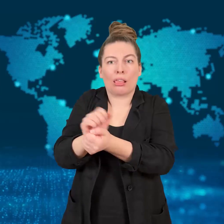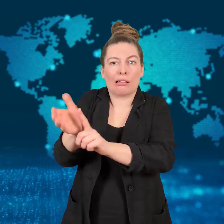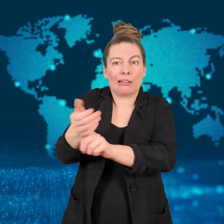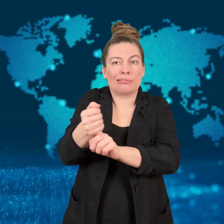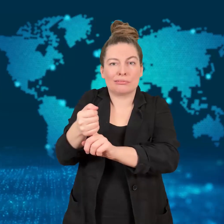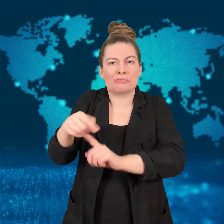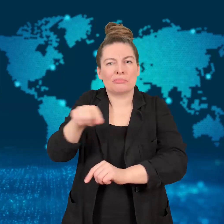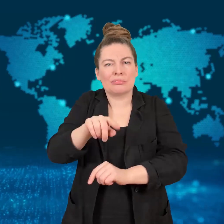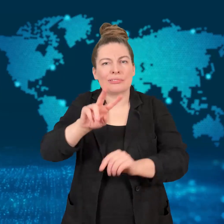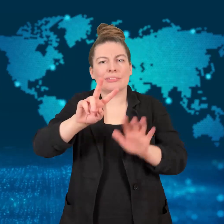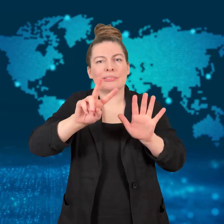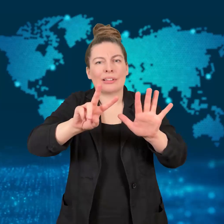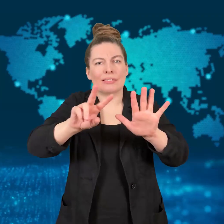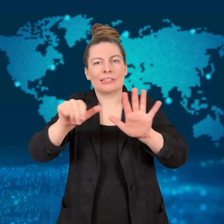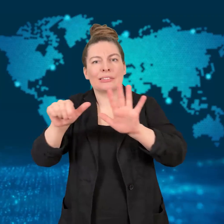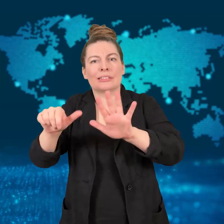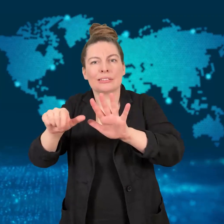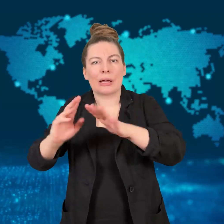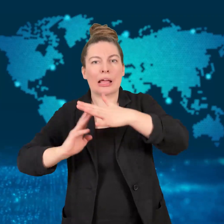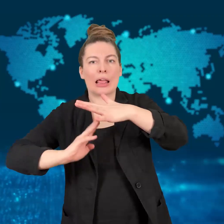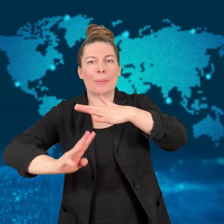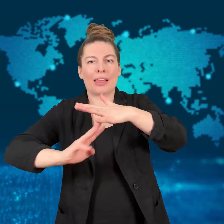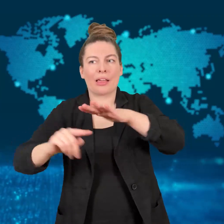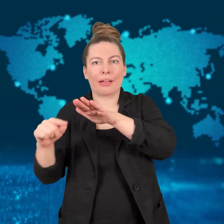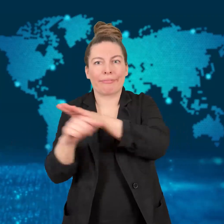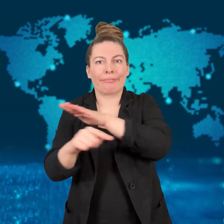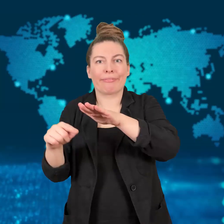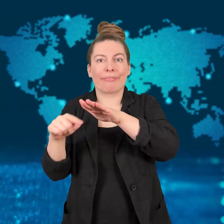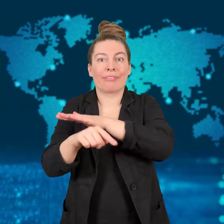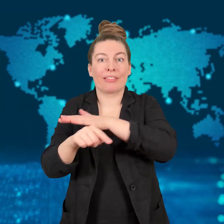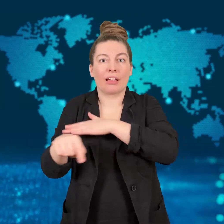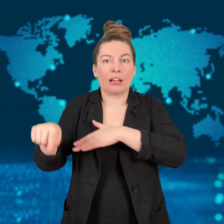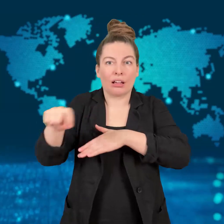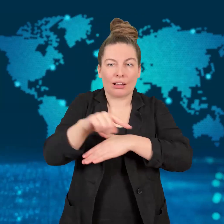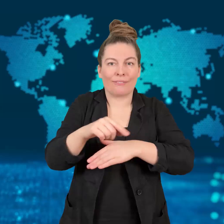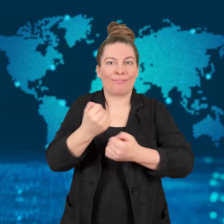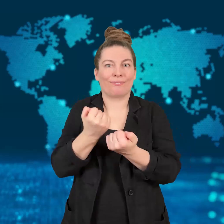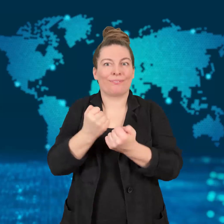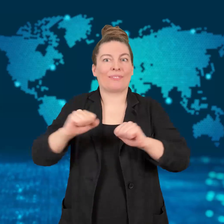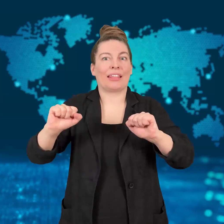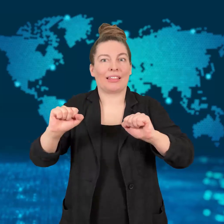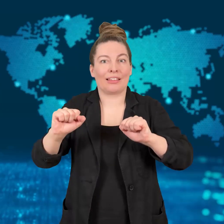a human trafficking center took place.